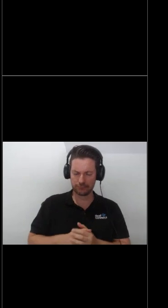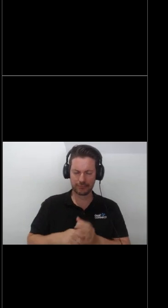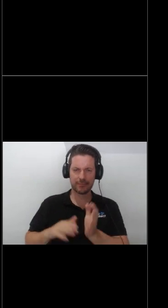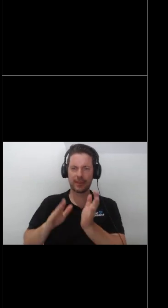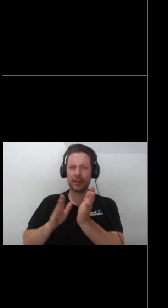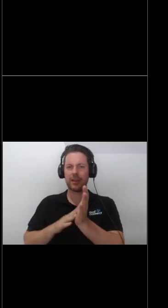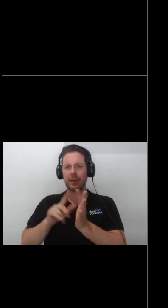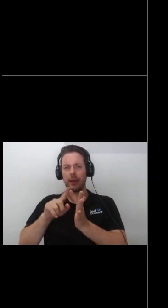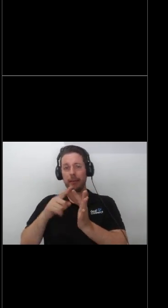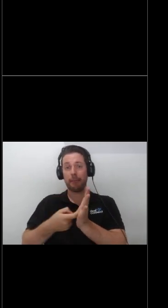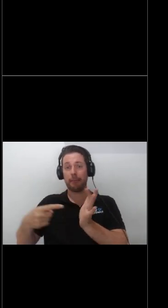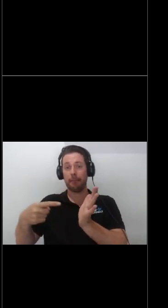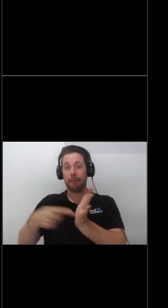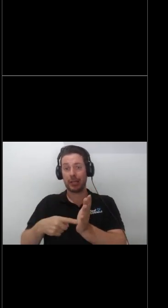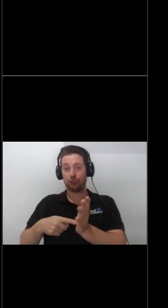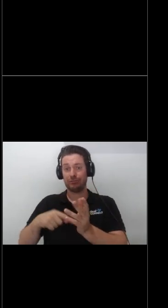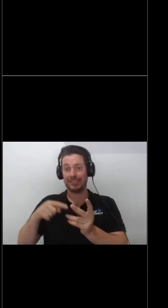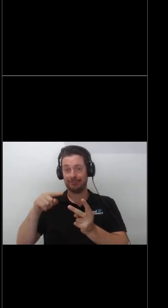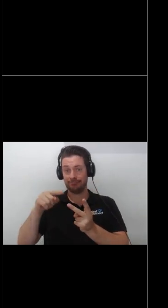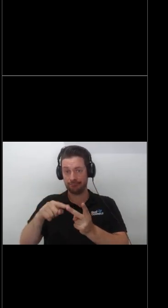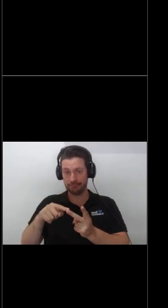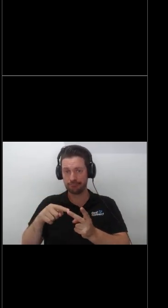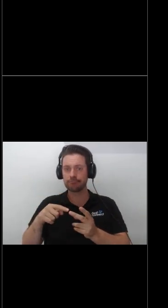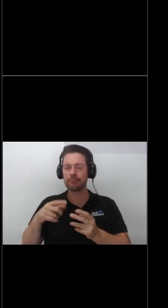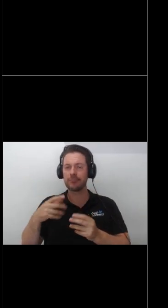There are three criteria